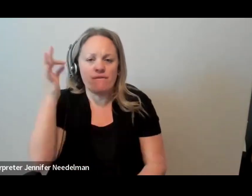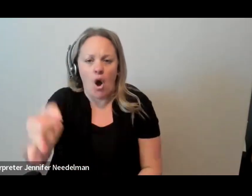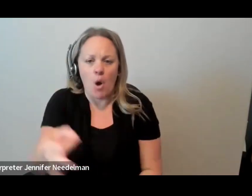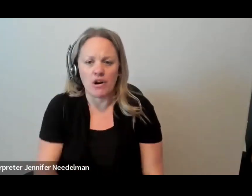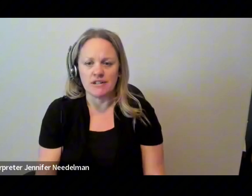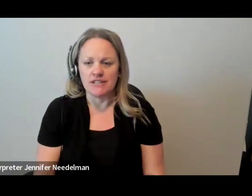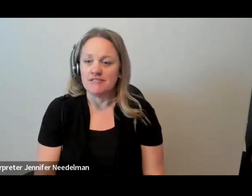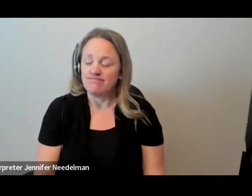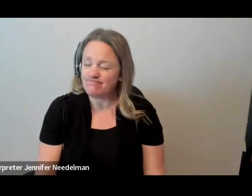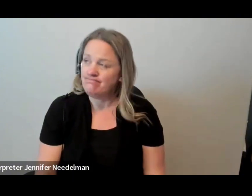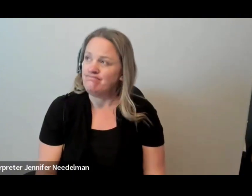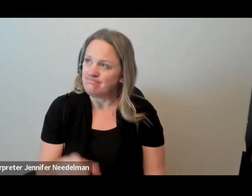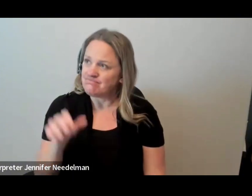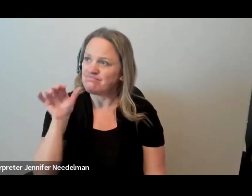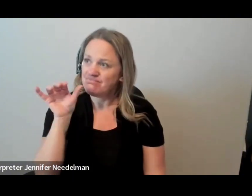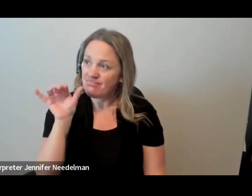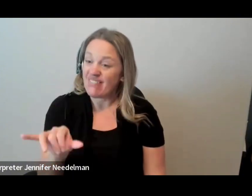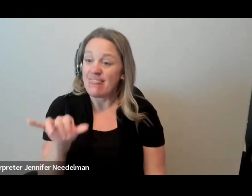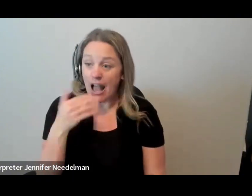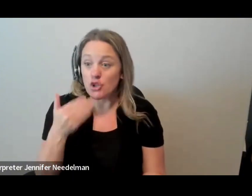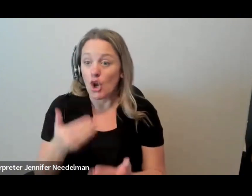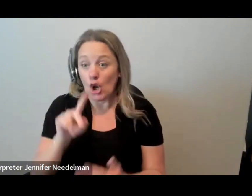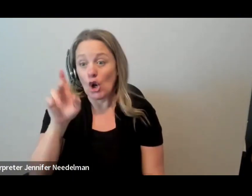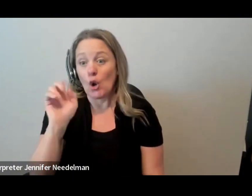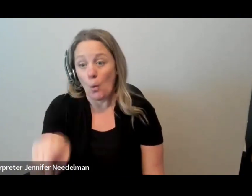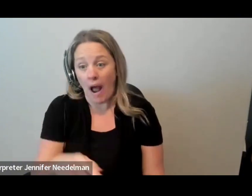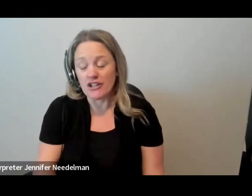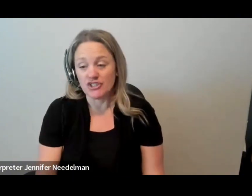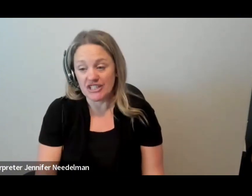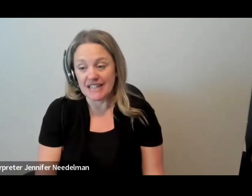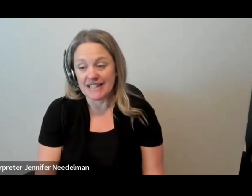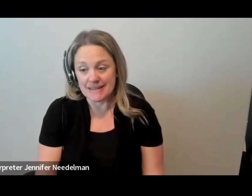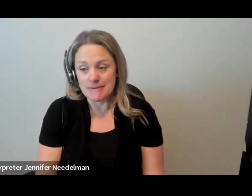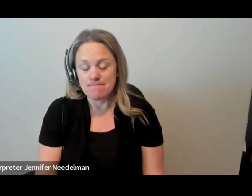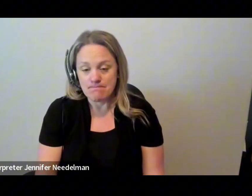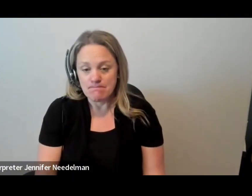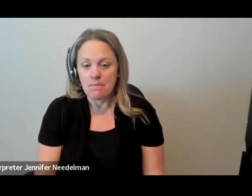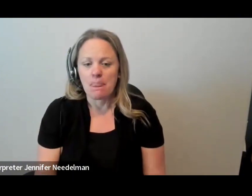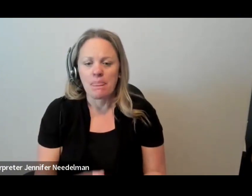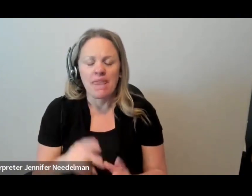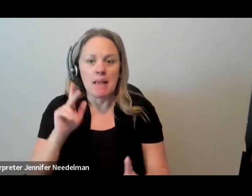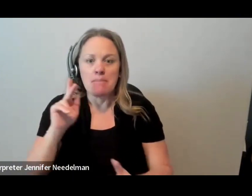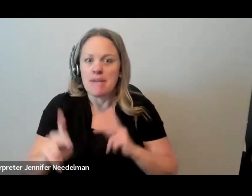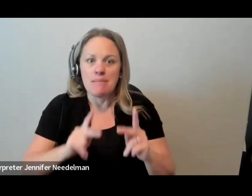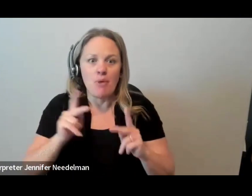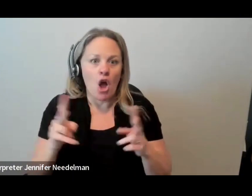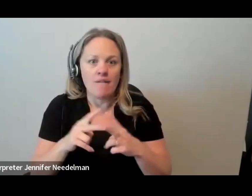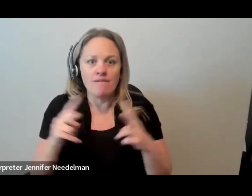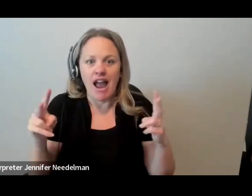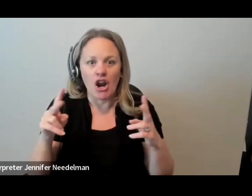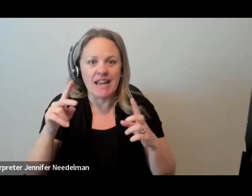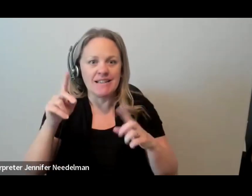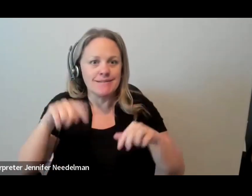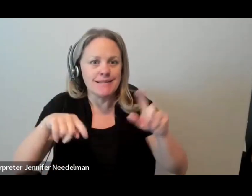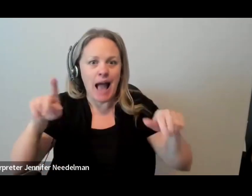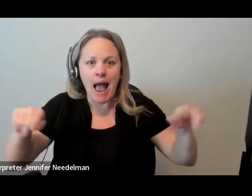That's a really good question because people are so dynamic that it largely depends.